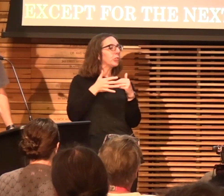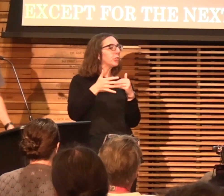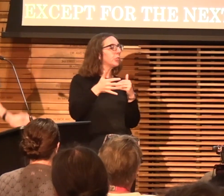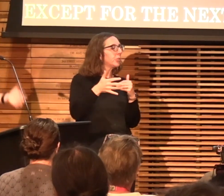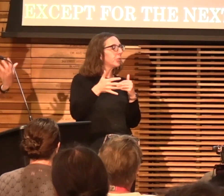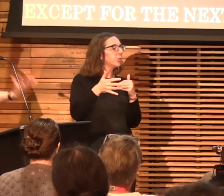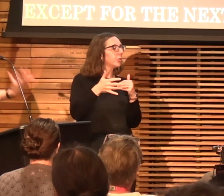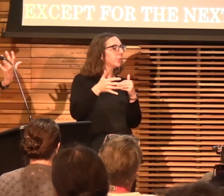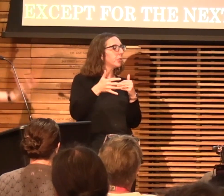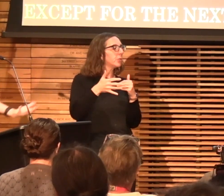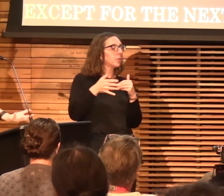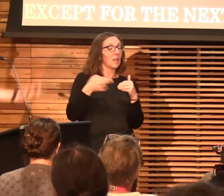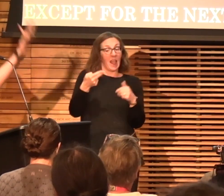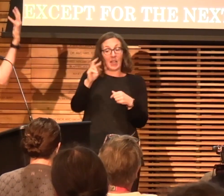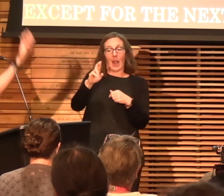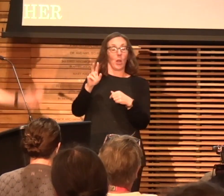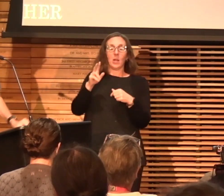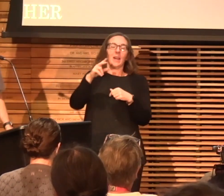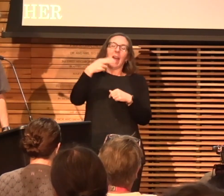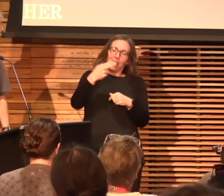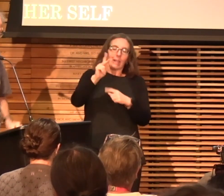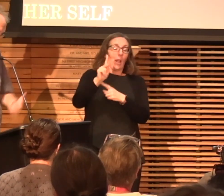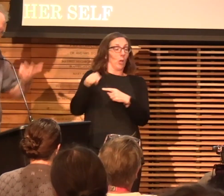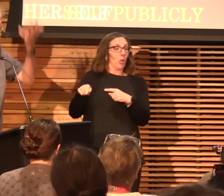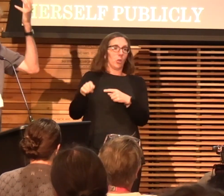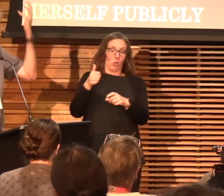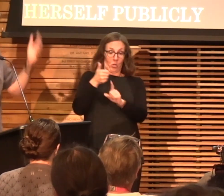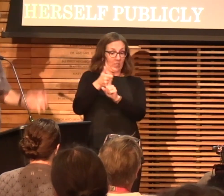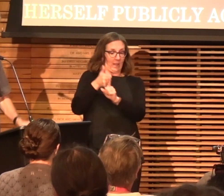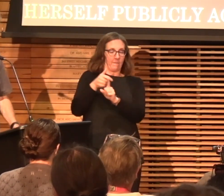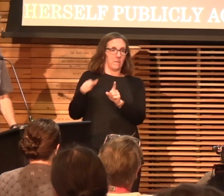she throws herself publicly. Again, this isn't hidden.